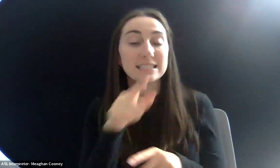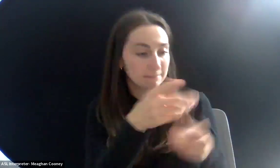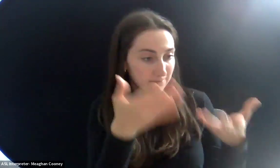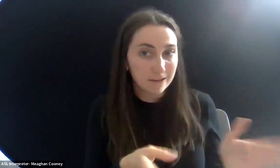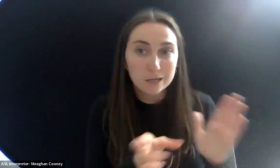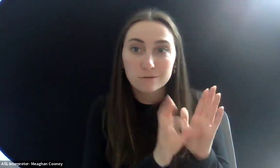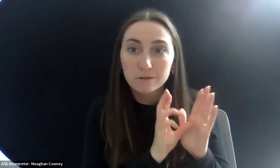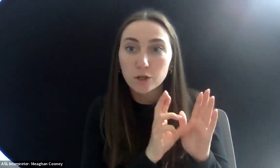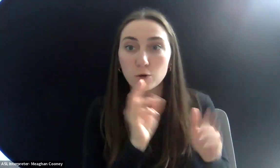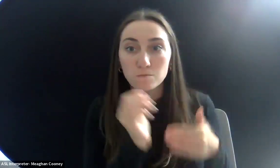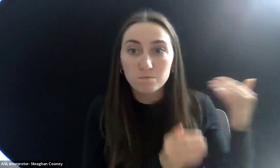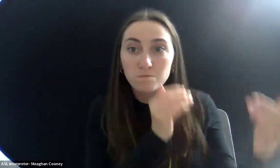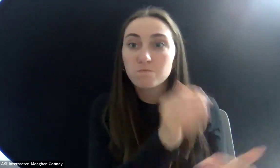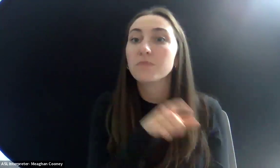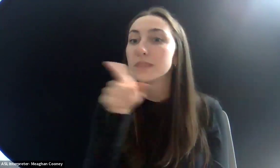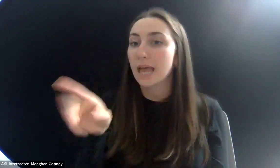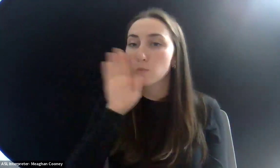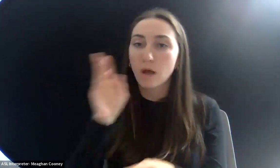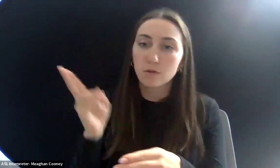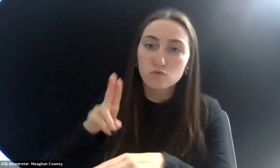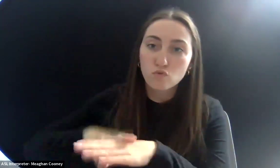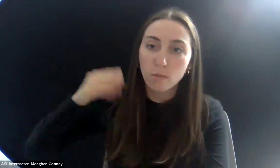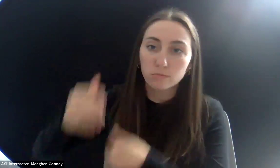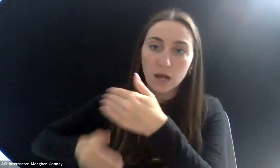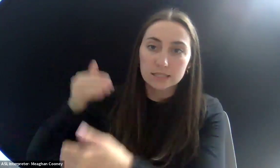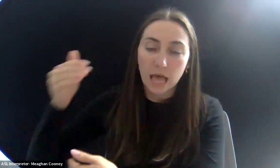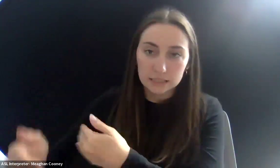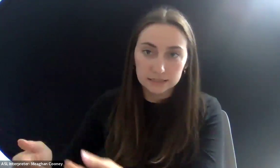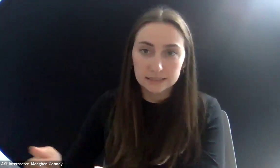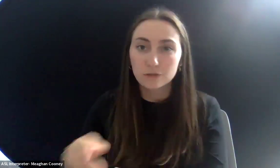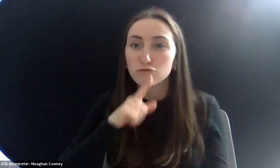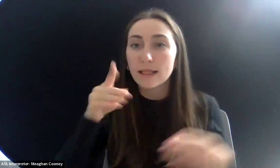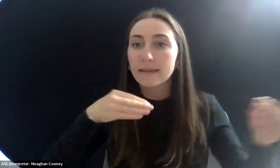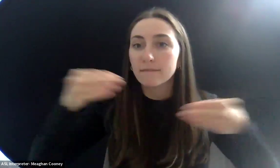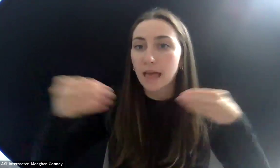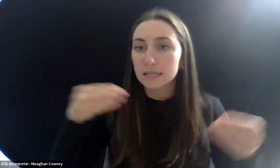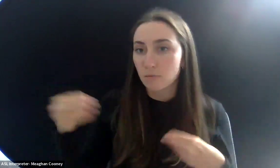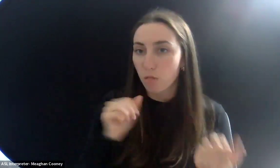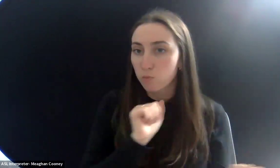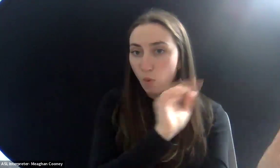could go through the normal process. So it's designed to be something flexible of that is optional for